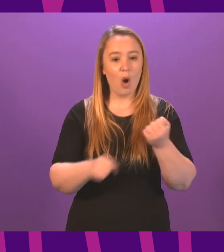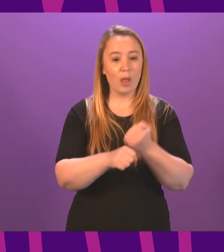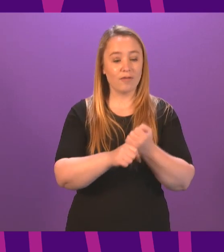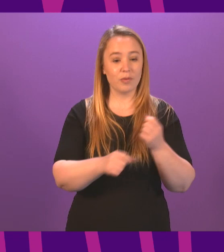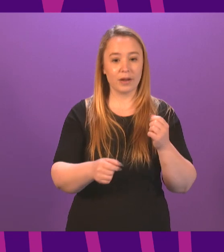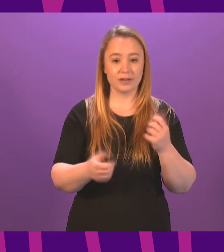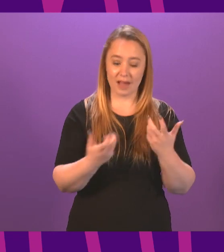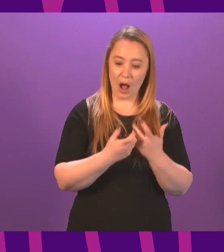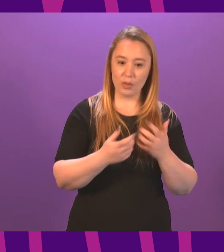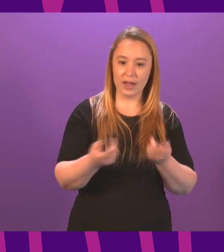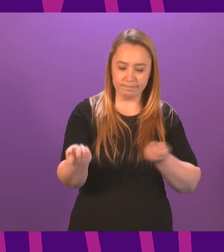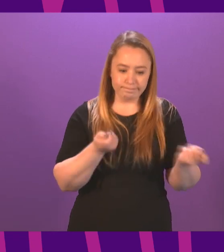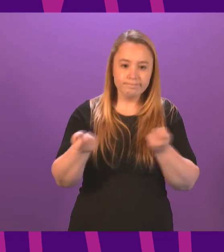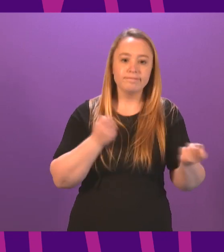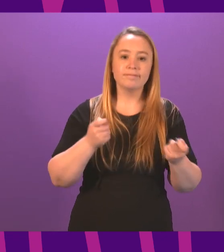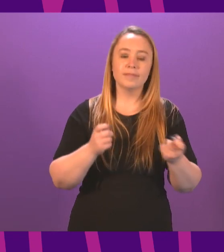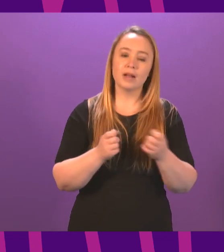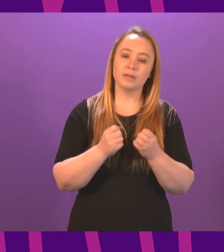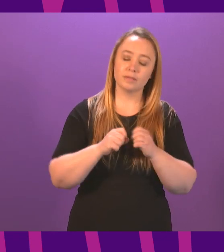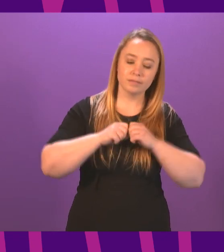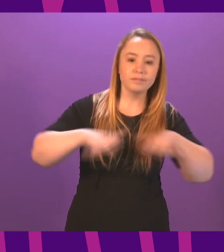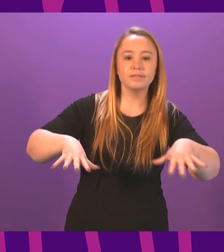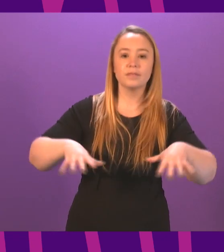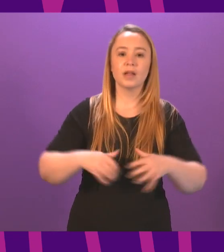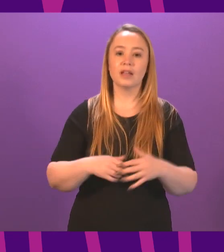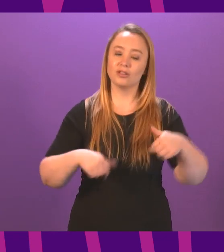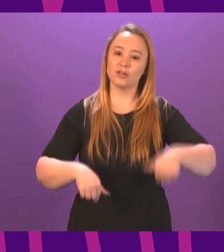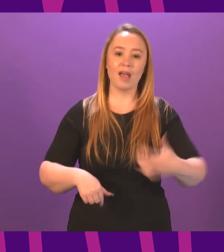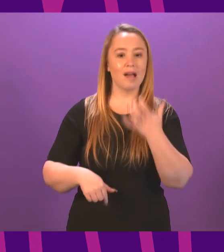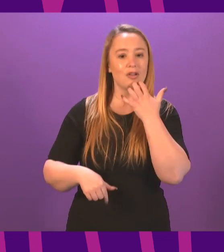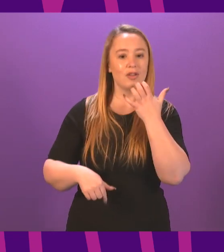committed to playing a constructive role in opposition.